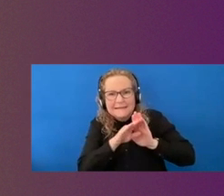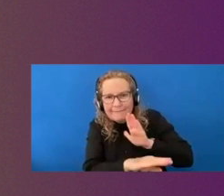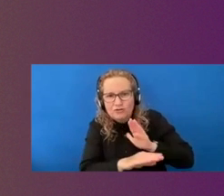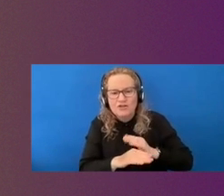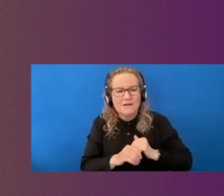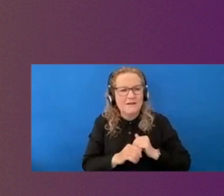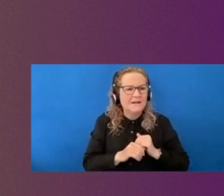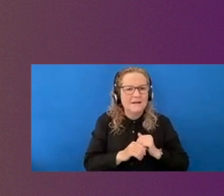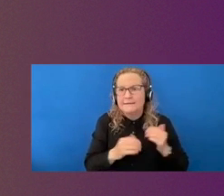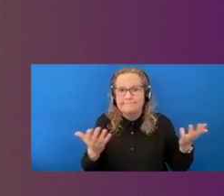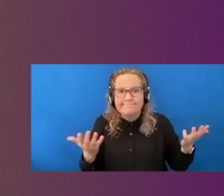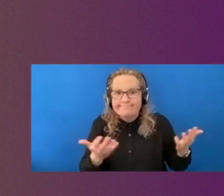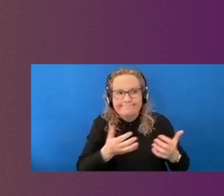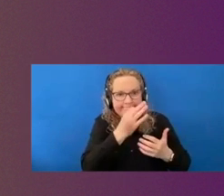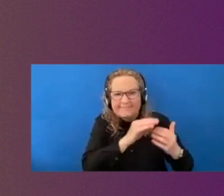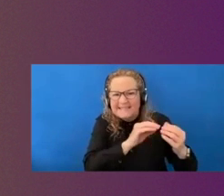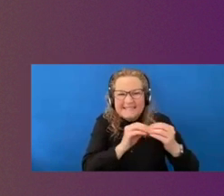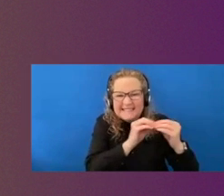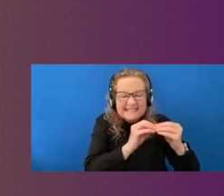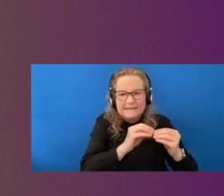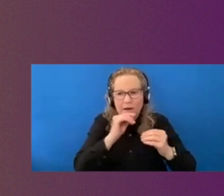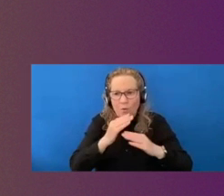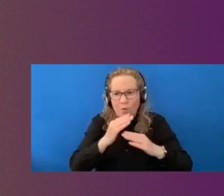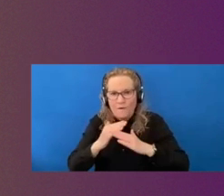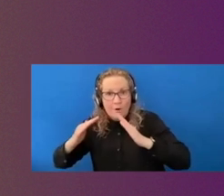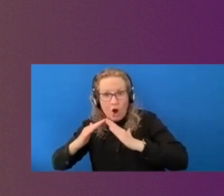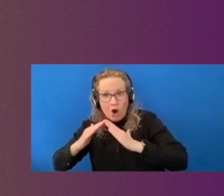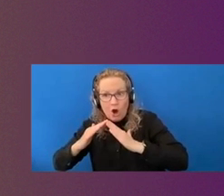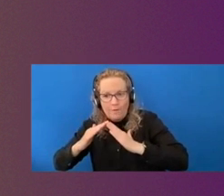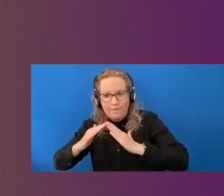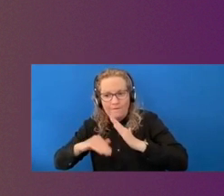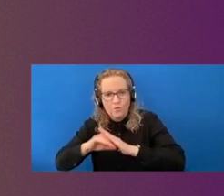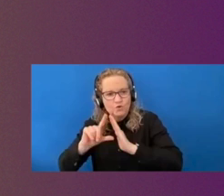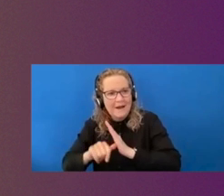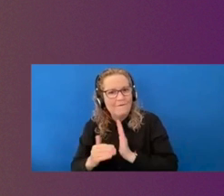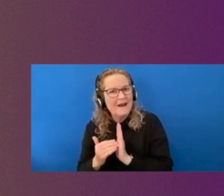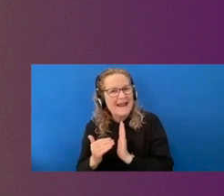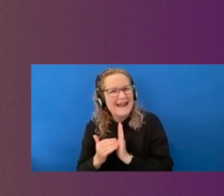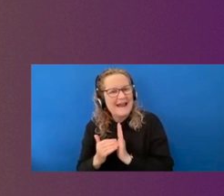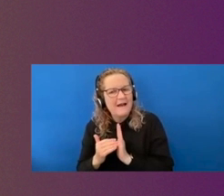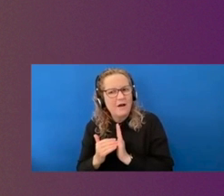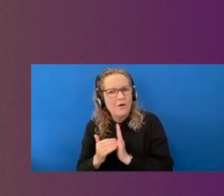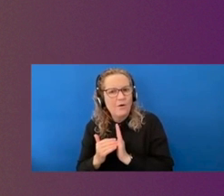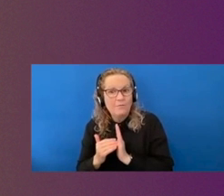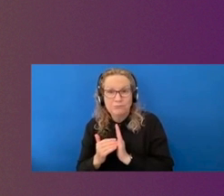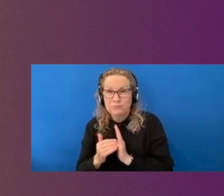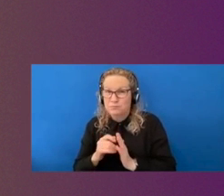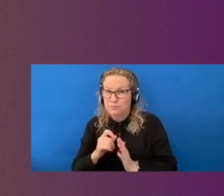continue working from home almost full time for now so it's going to be an interesting situation